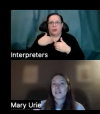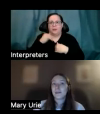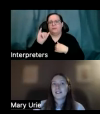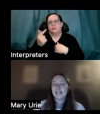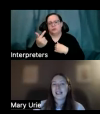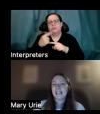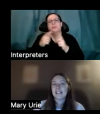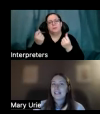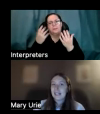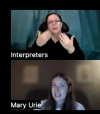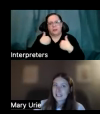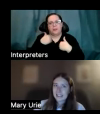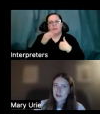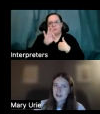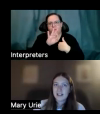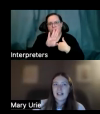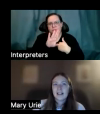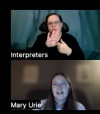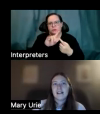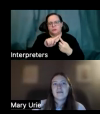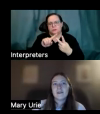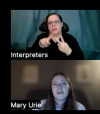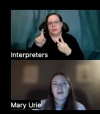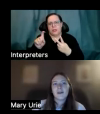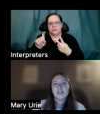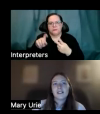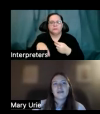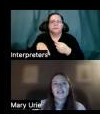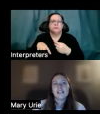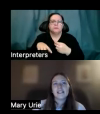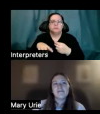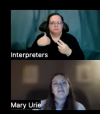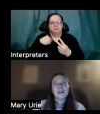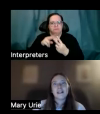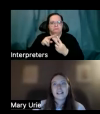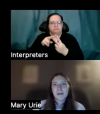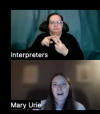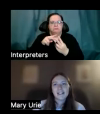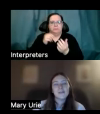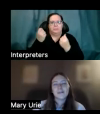Facebook's and X accounts. So you can friend them on their or